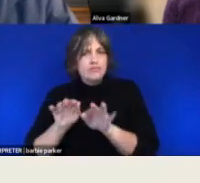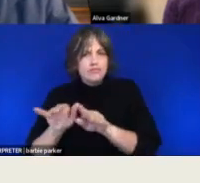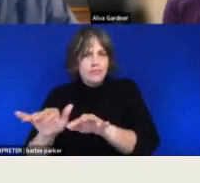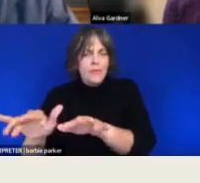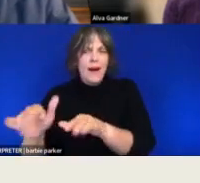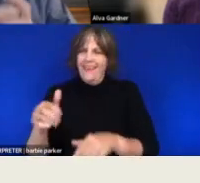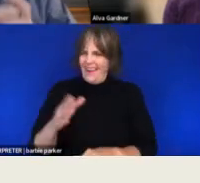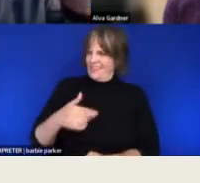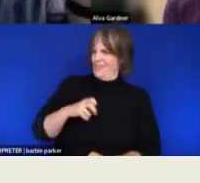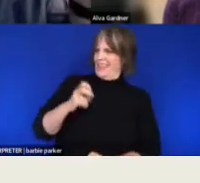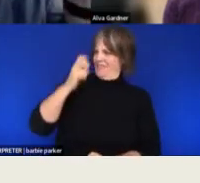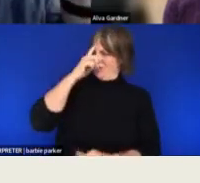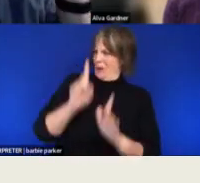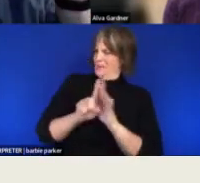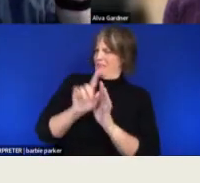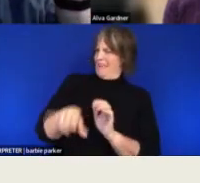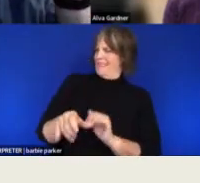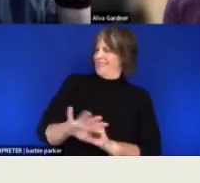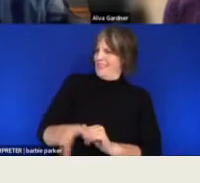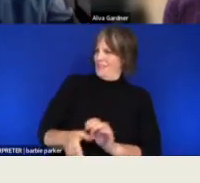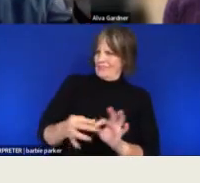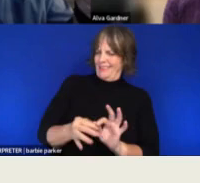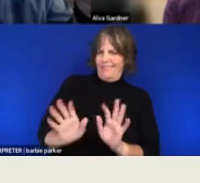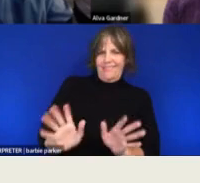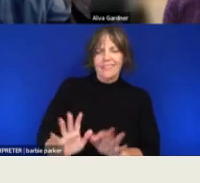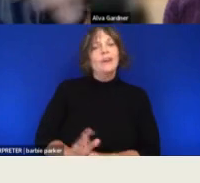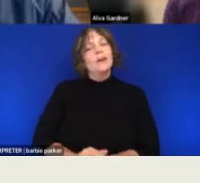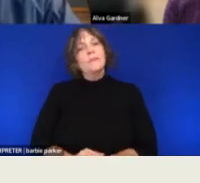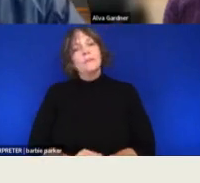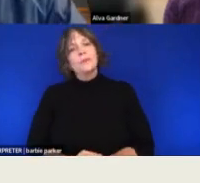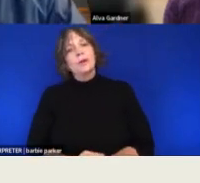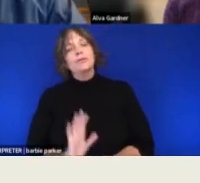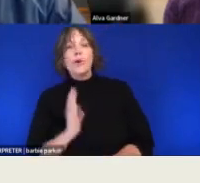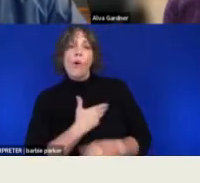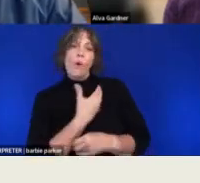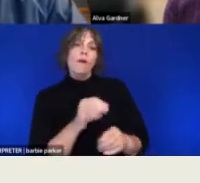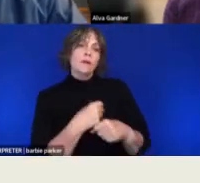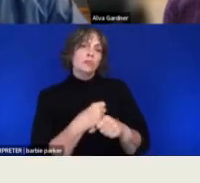created a board in our office that we called the rumor mill.